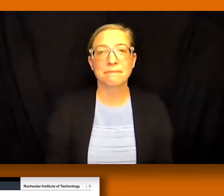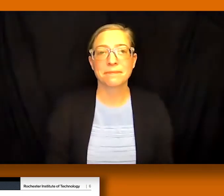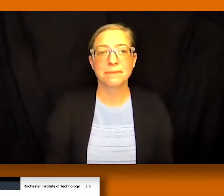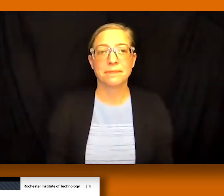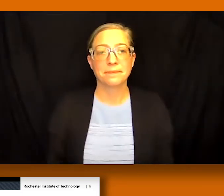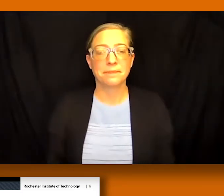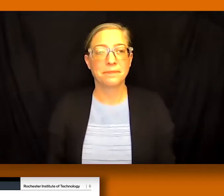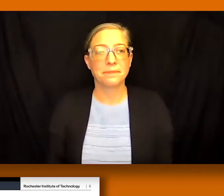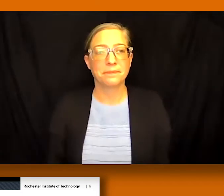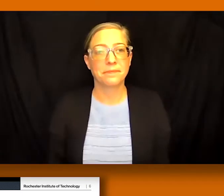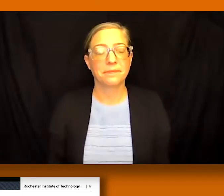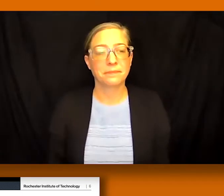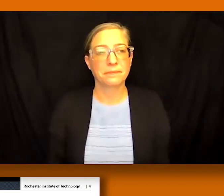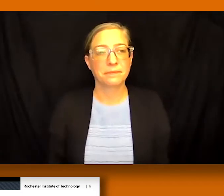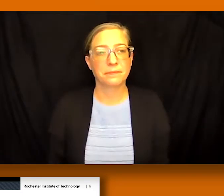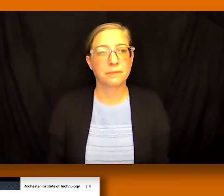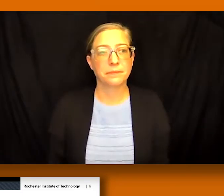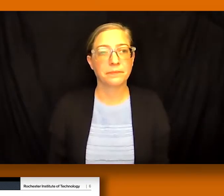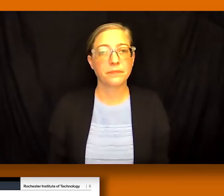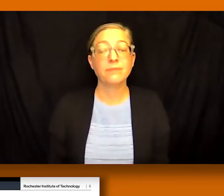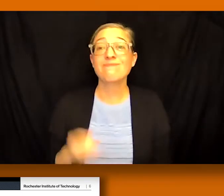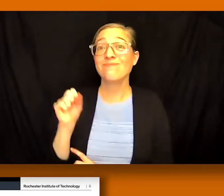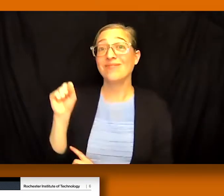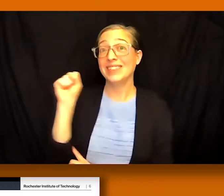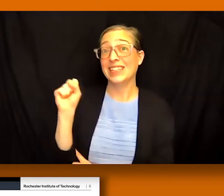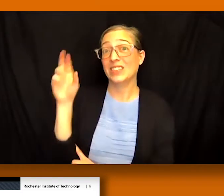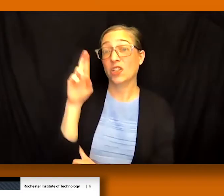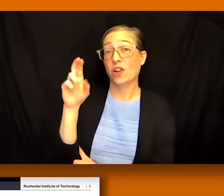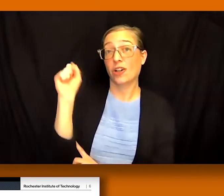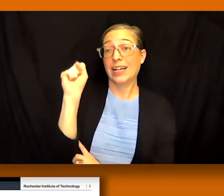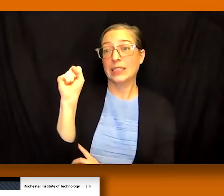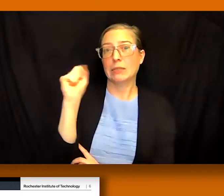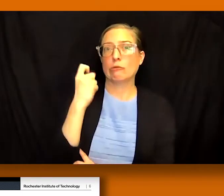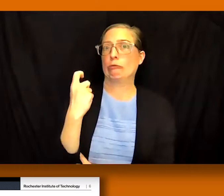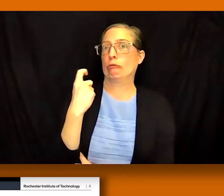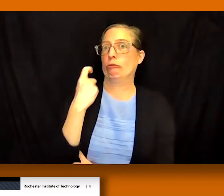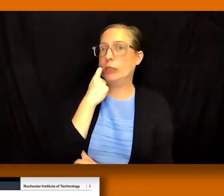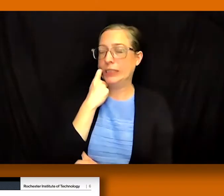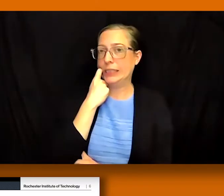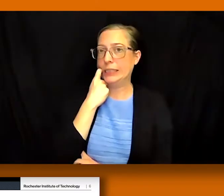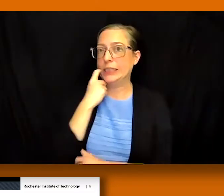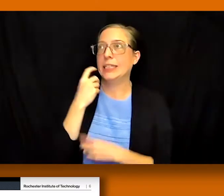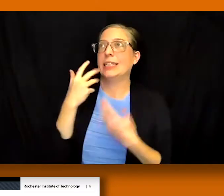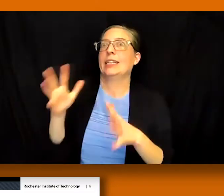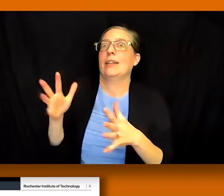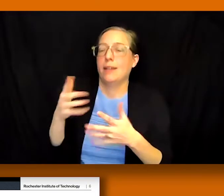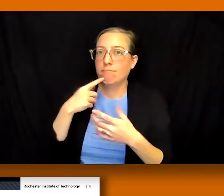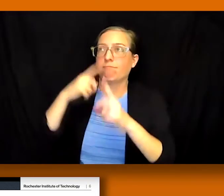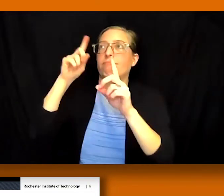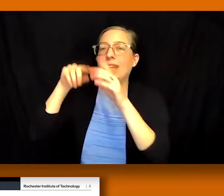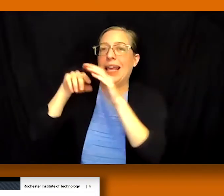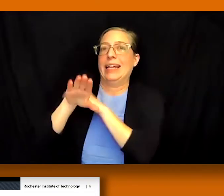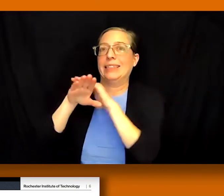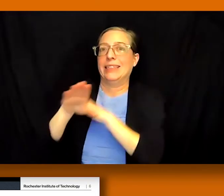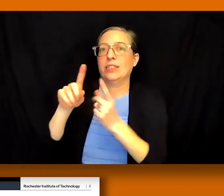Um, SRS recently got access to salaries. It used to take a long time. Sometimes it could take several days